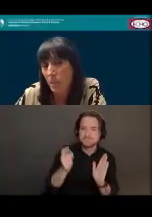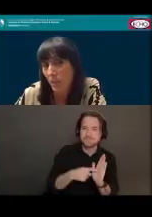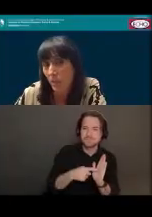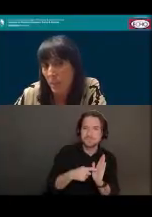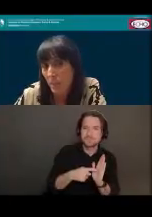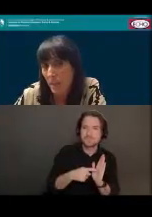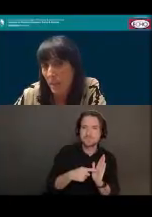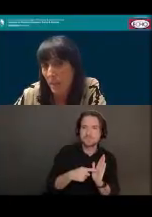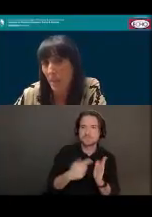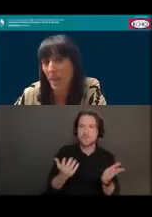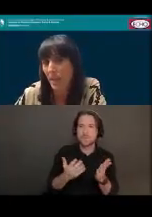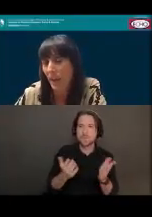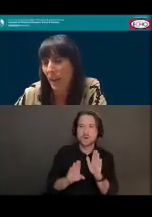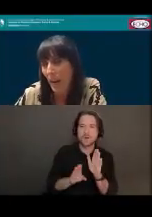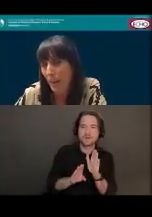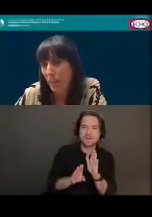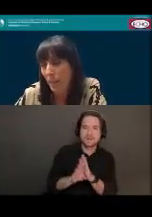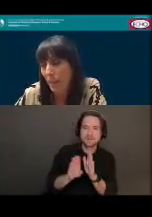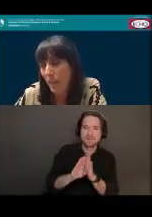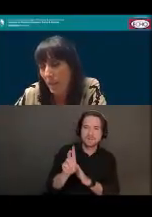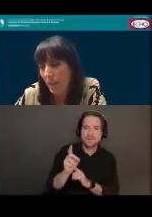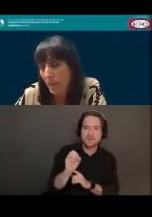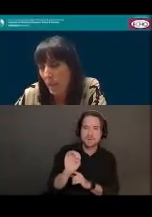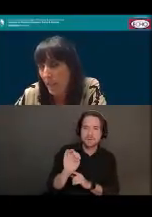developmental domains are happening within this place